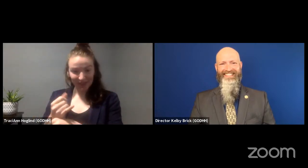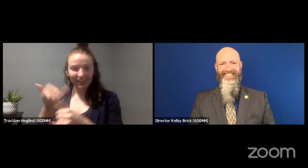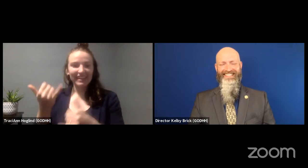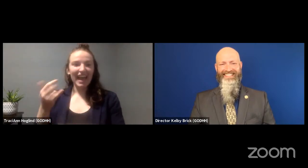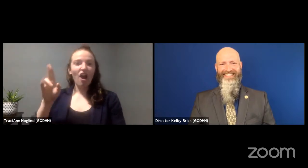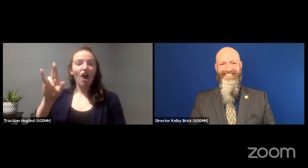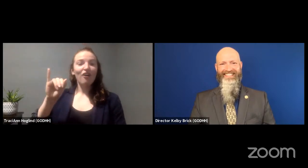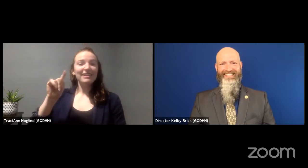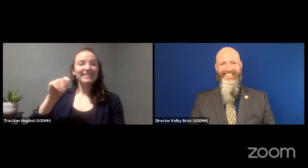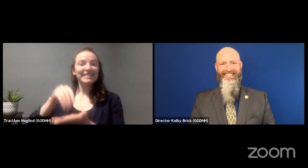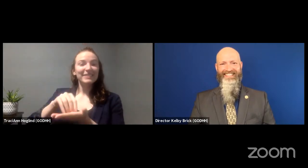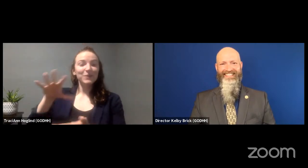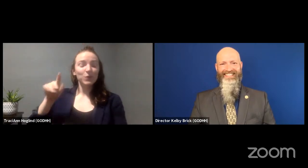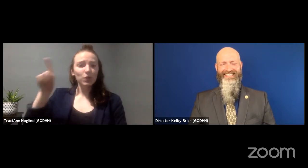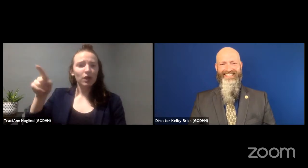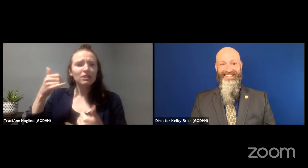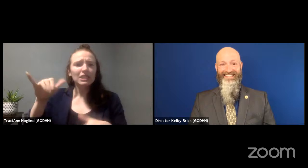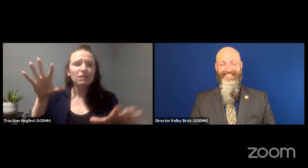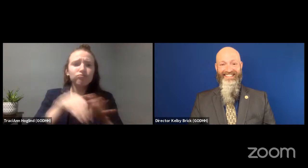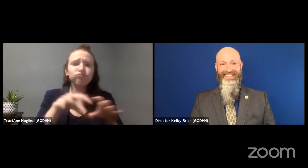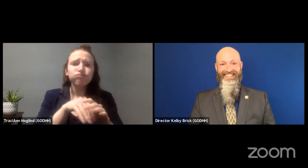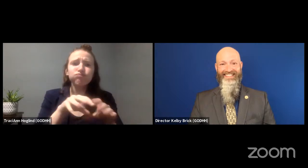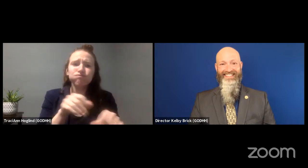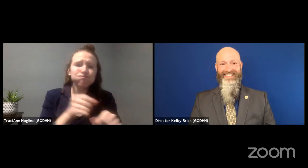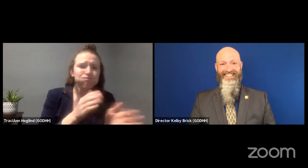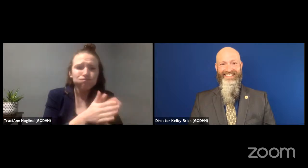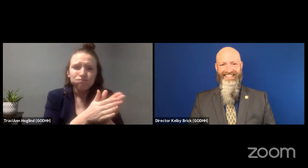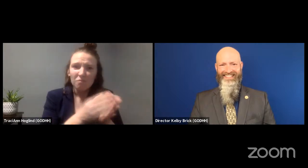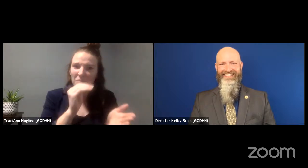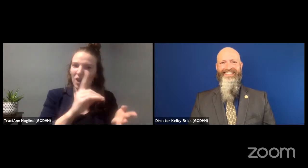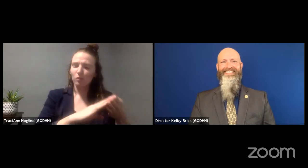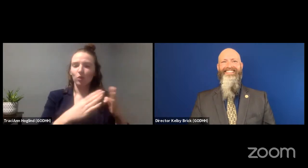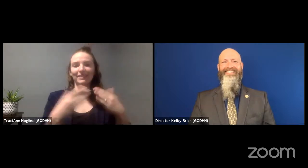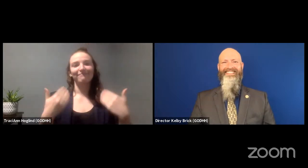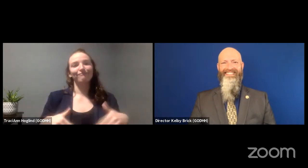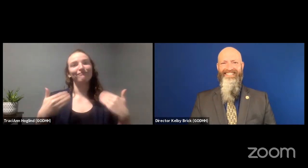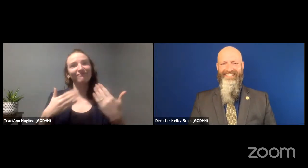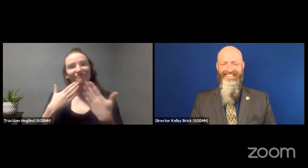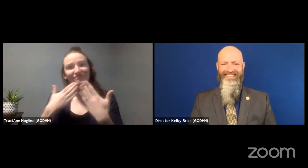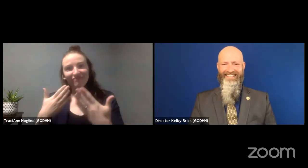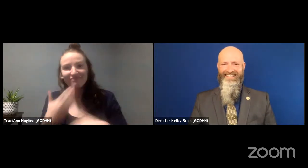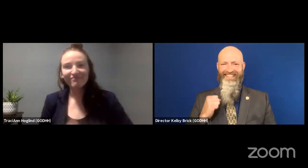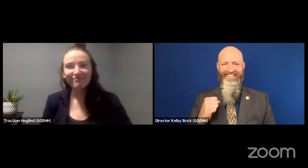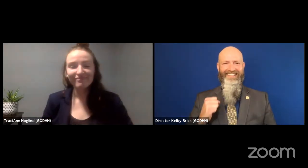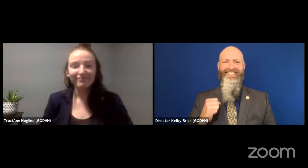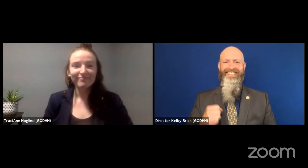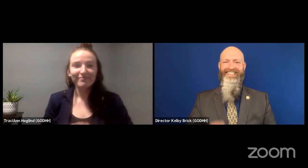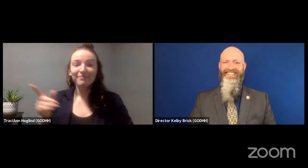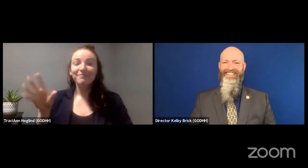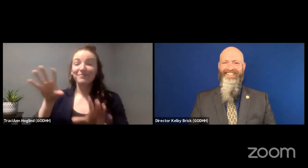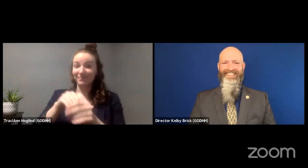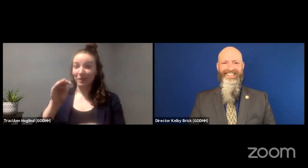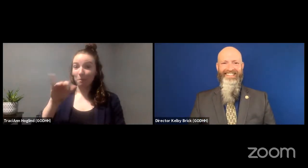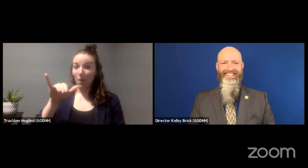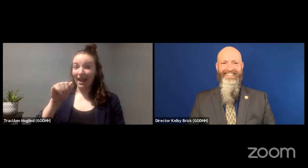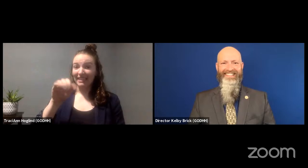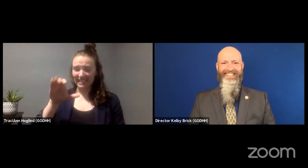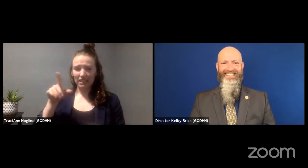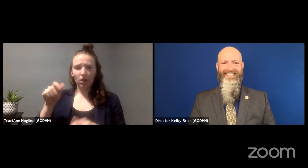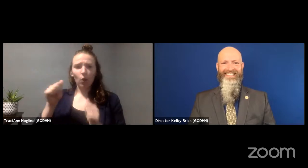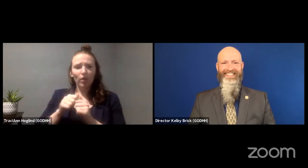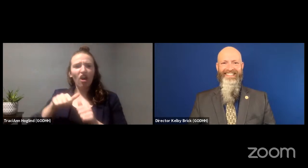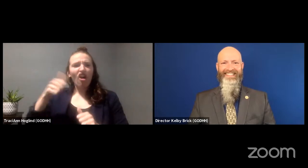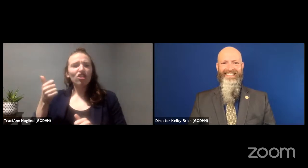council. She's currently a student at RIT, but still involved in the Maryland community.